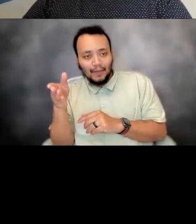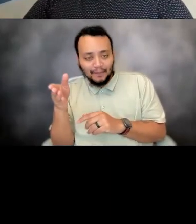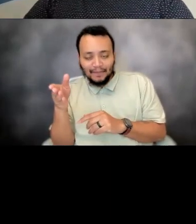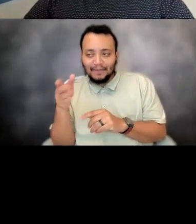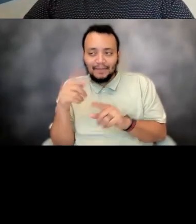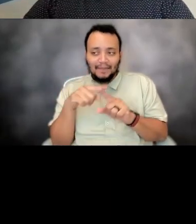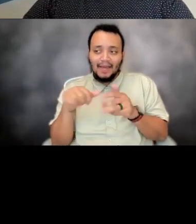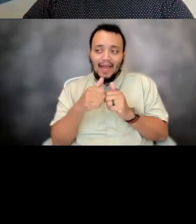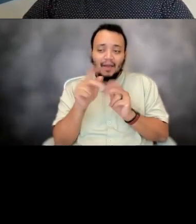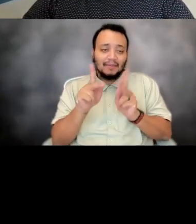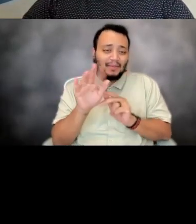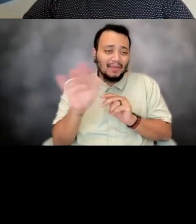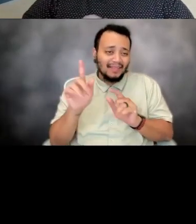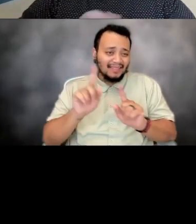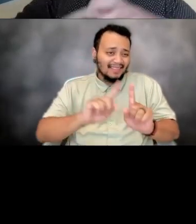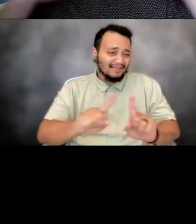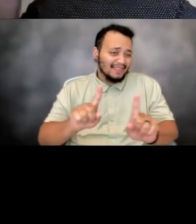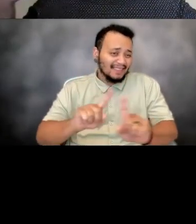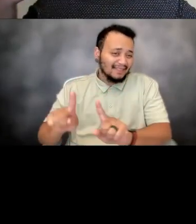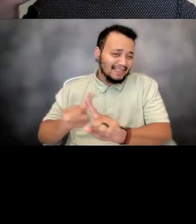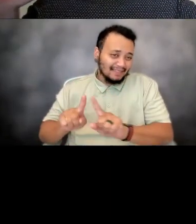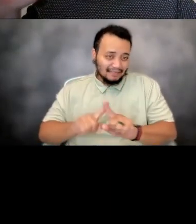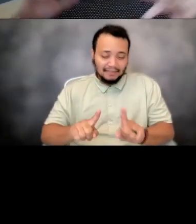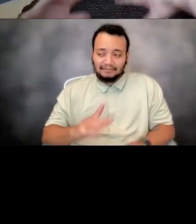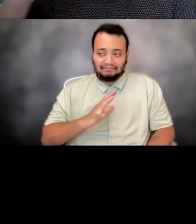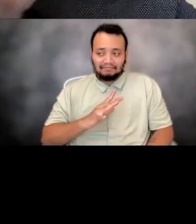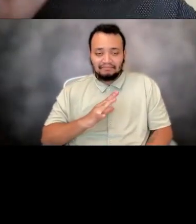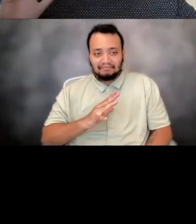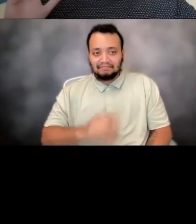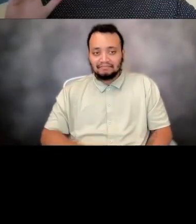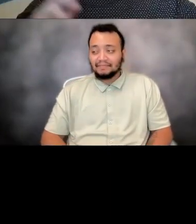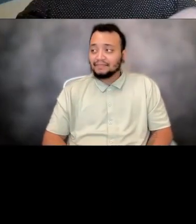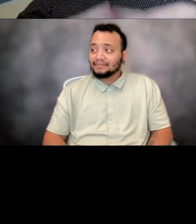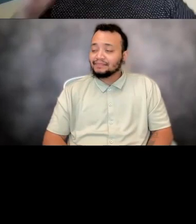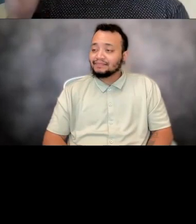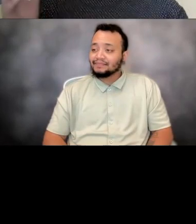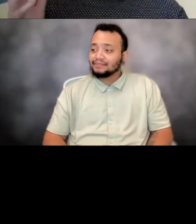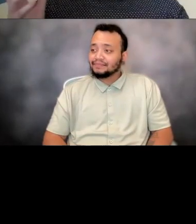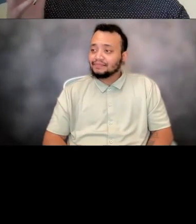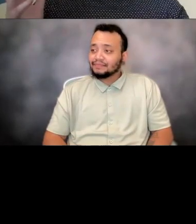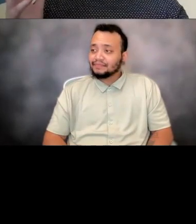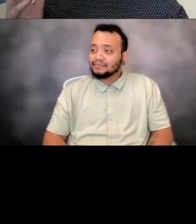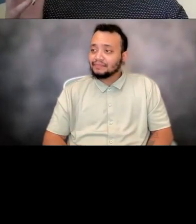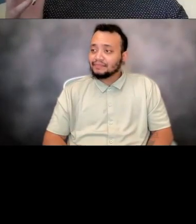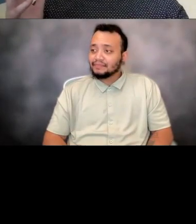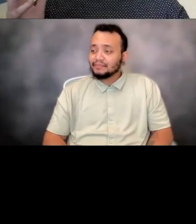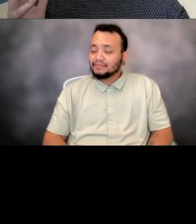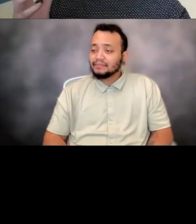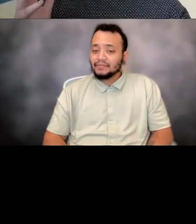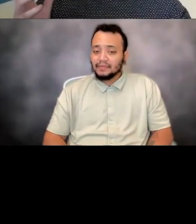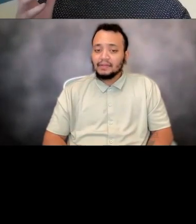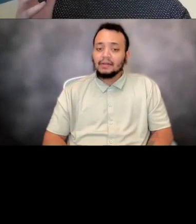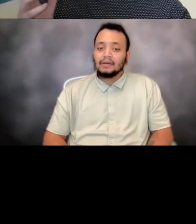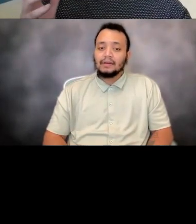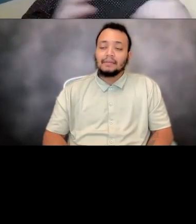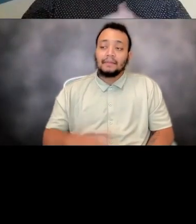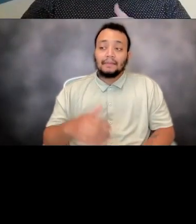so they're all on the screen. The, you know, big, a lot of people mentioned nonbinary in their answer.